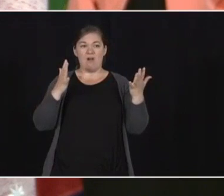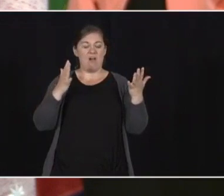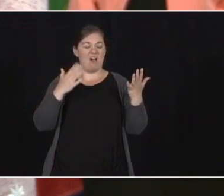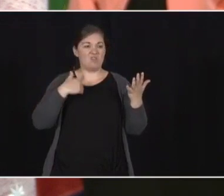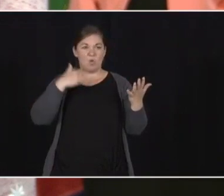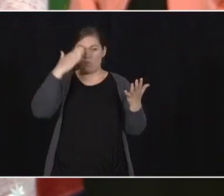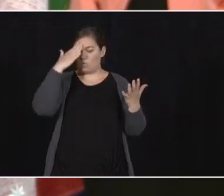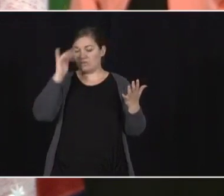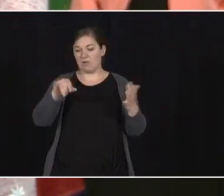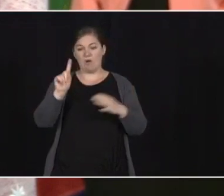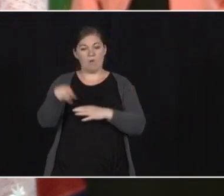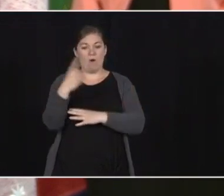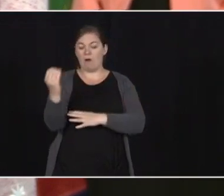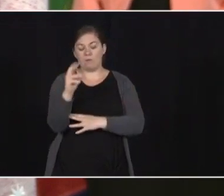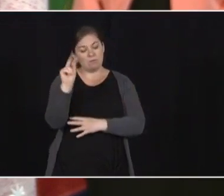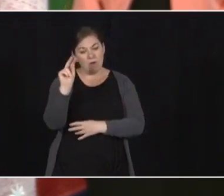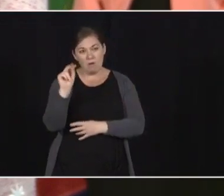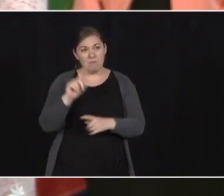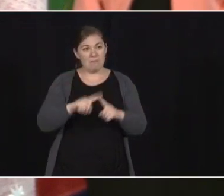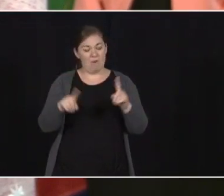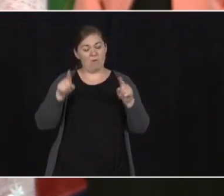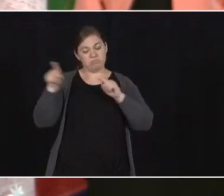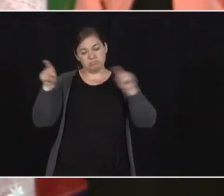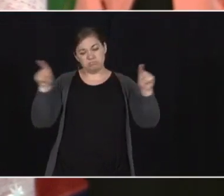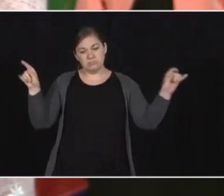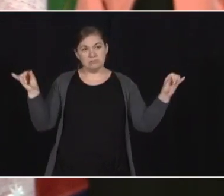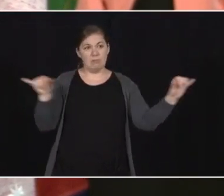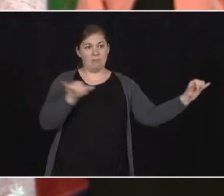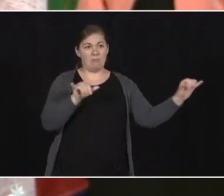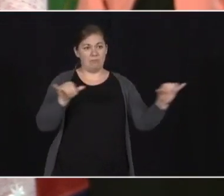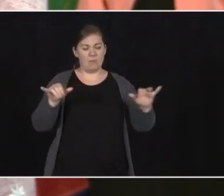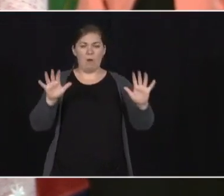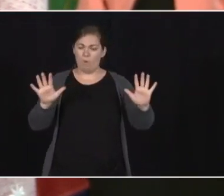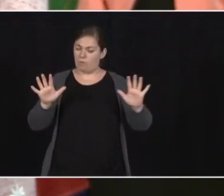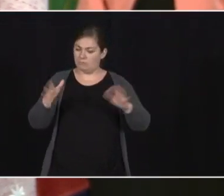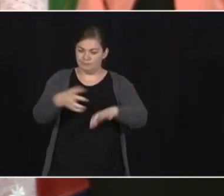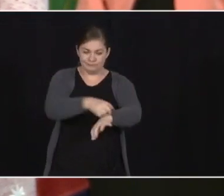in Ontario but it's all hands on deck. It's immediate action.